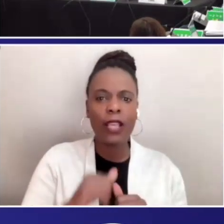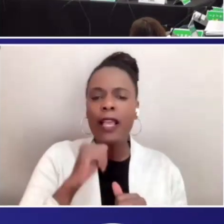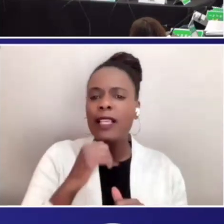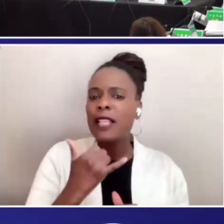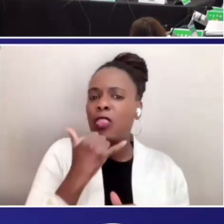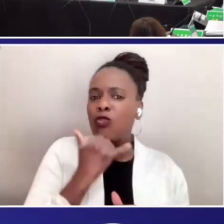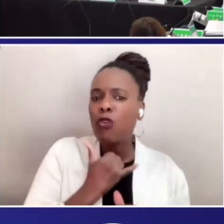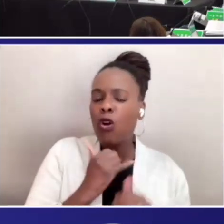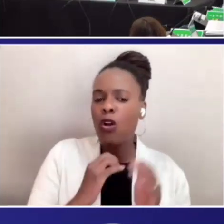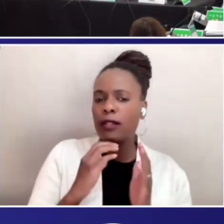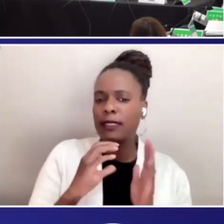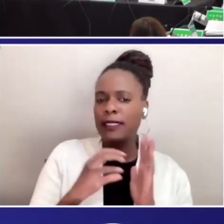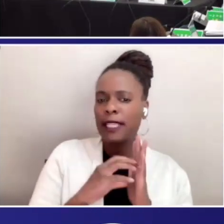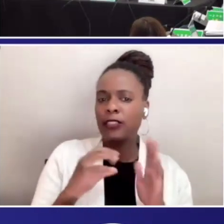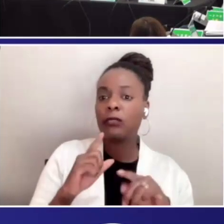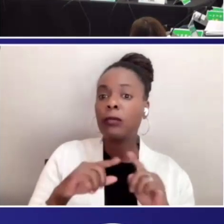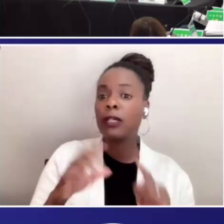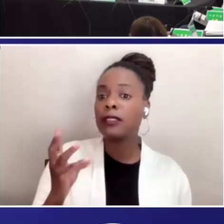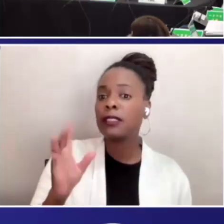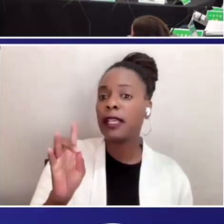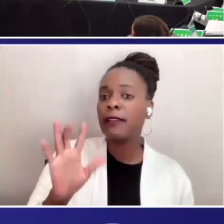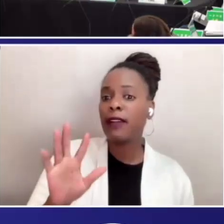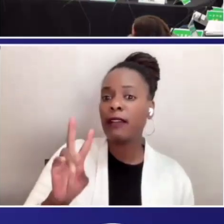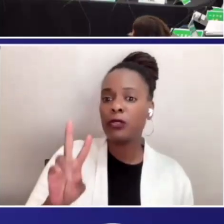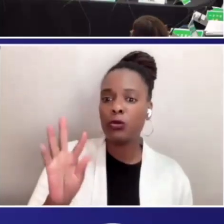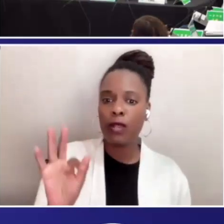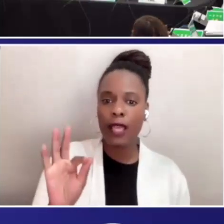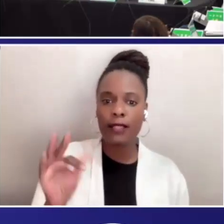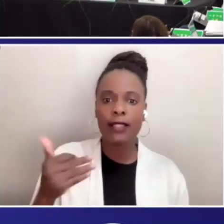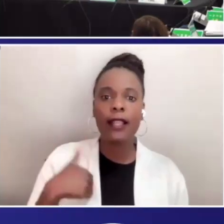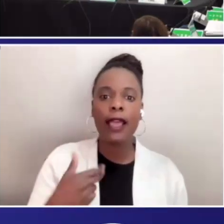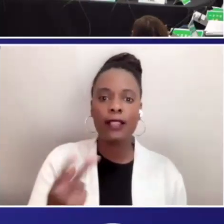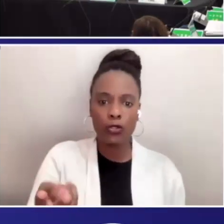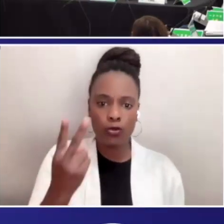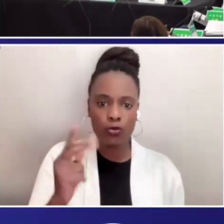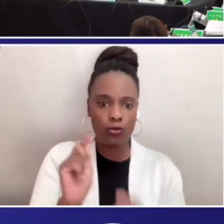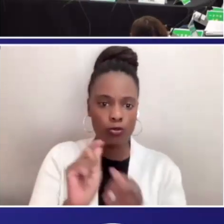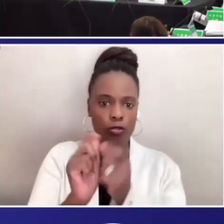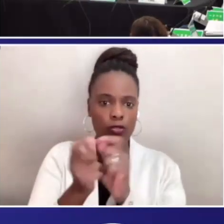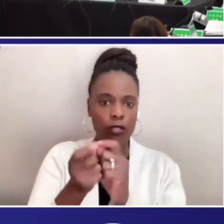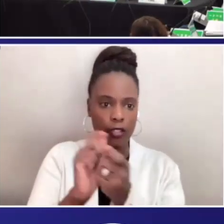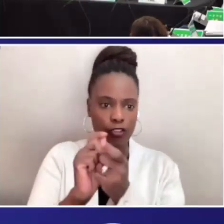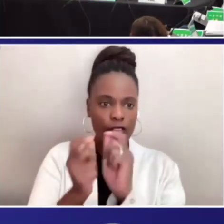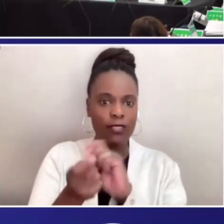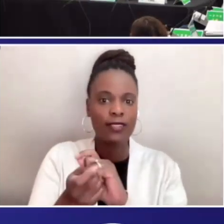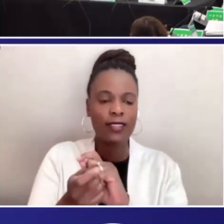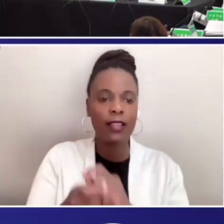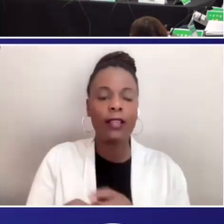but 685.219 had two respective changes to it. In this particular instance,